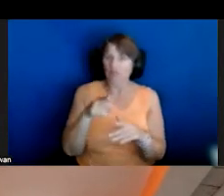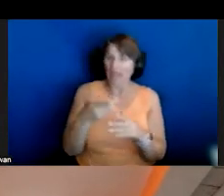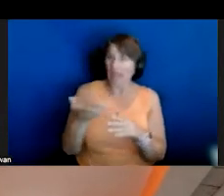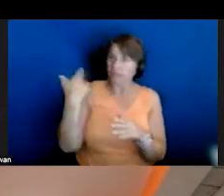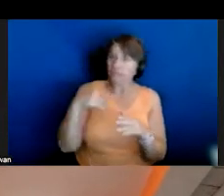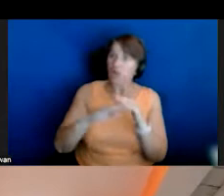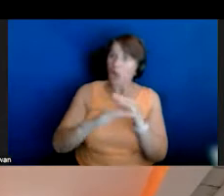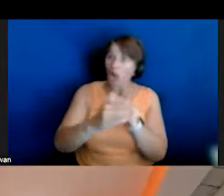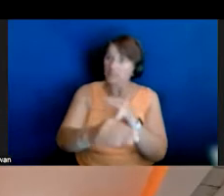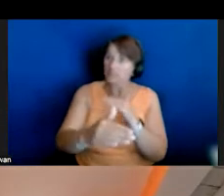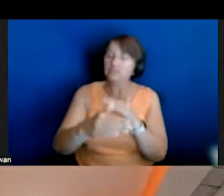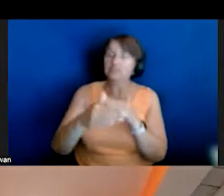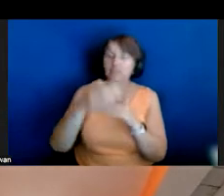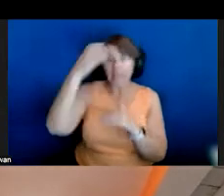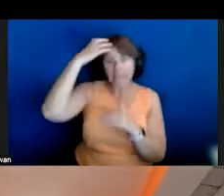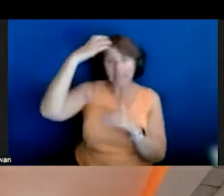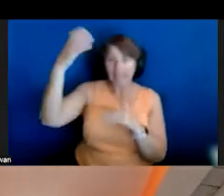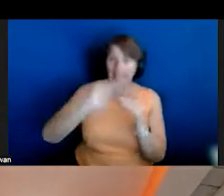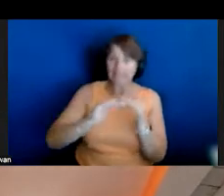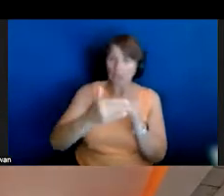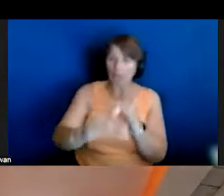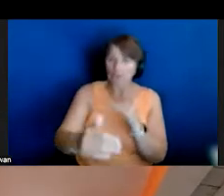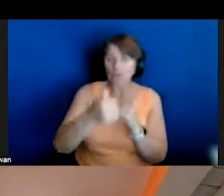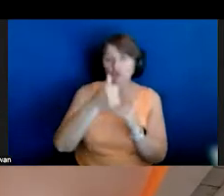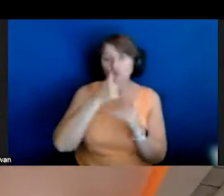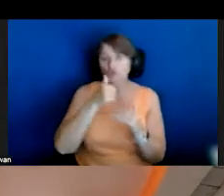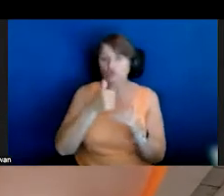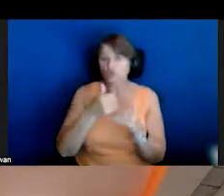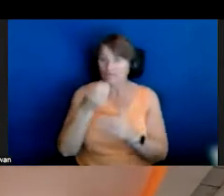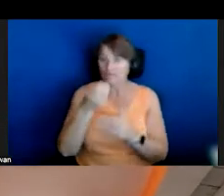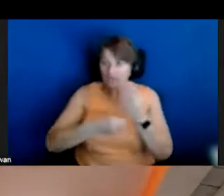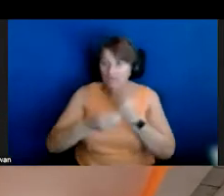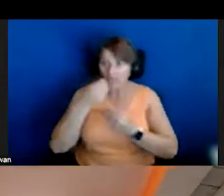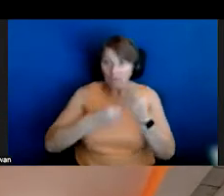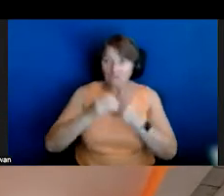the king's garden that was used to feed all of the labourers and also the Kings court.